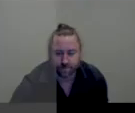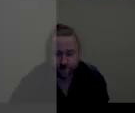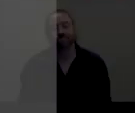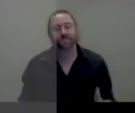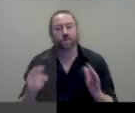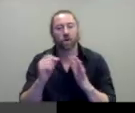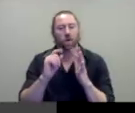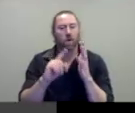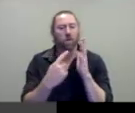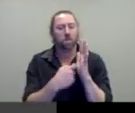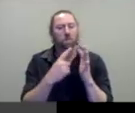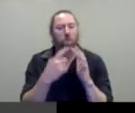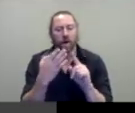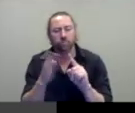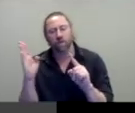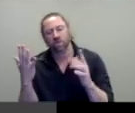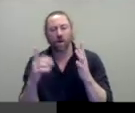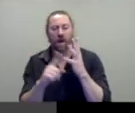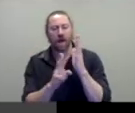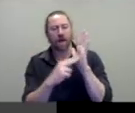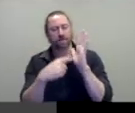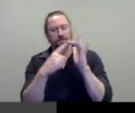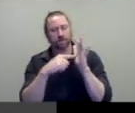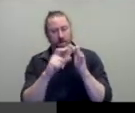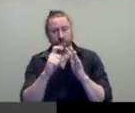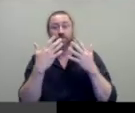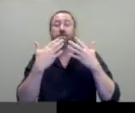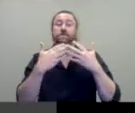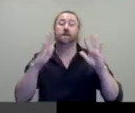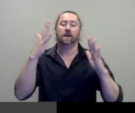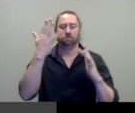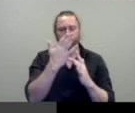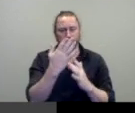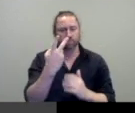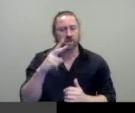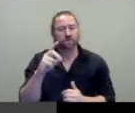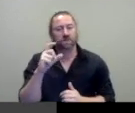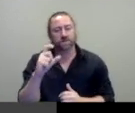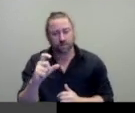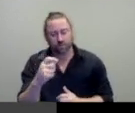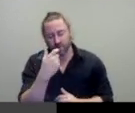pure obstruction and untitled artworks emerged in the middle of the 20th century